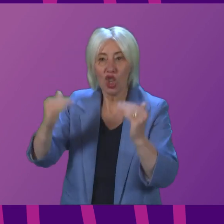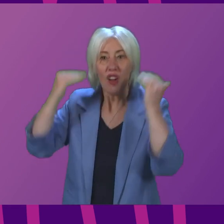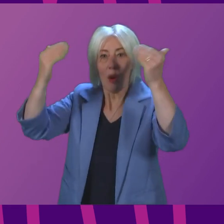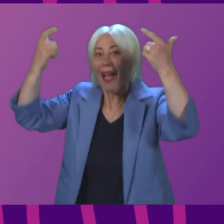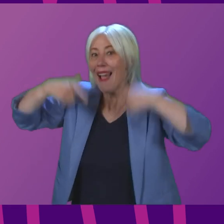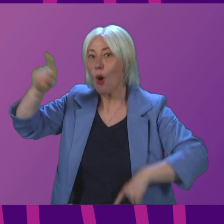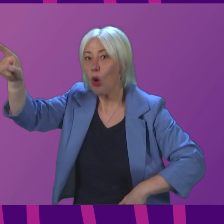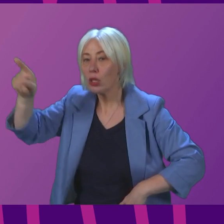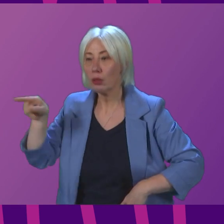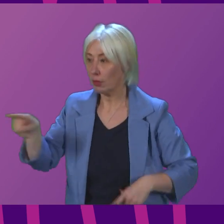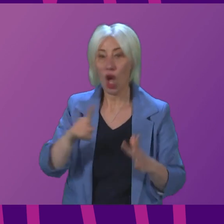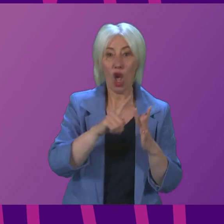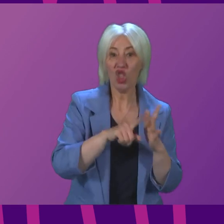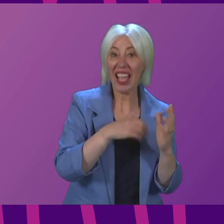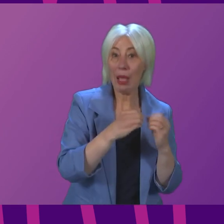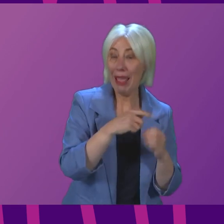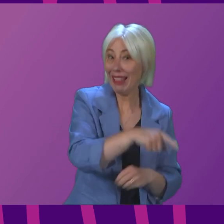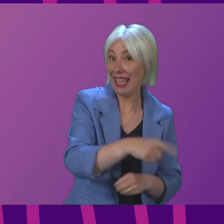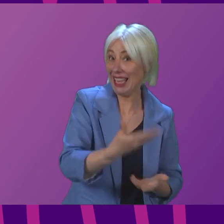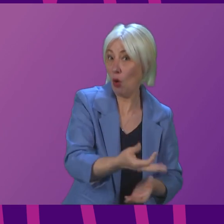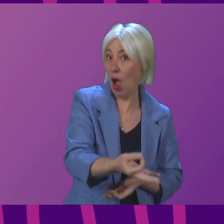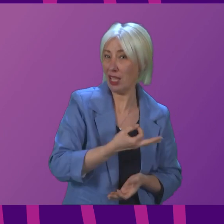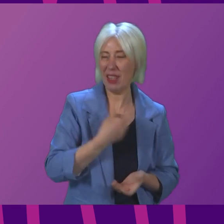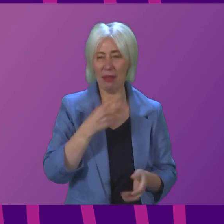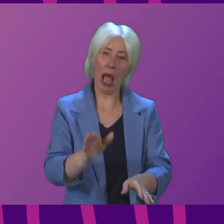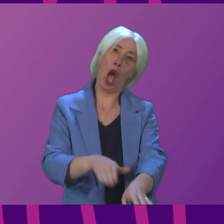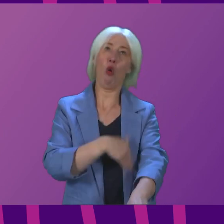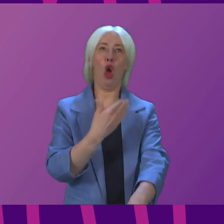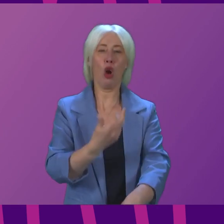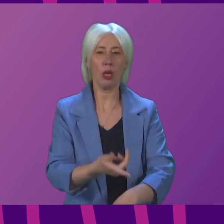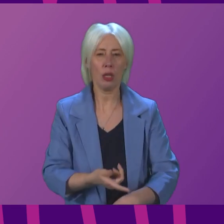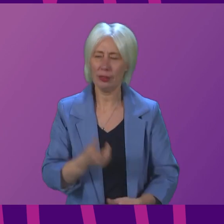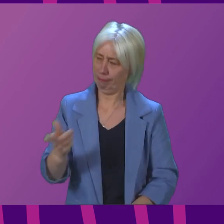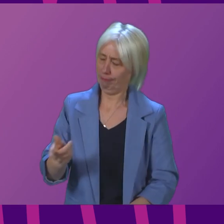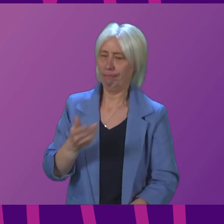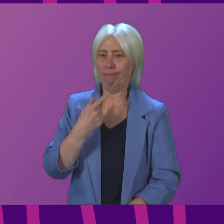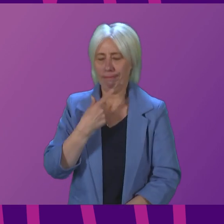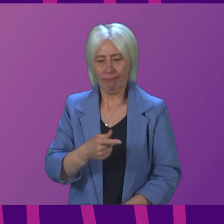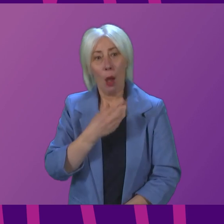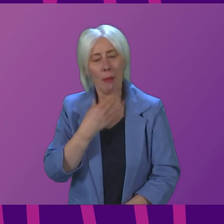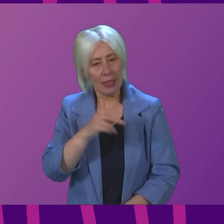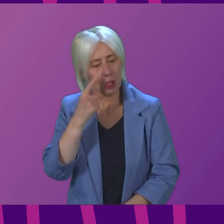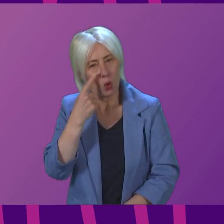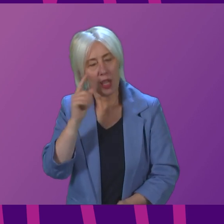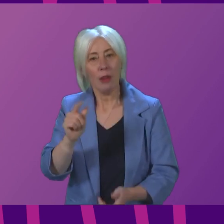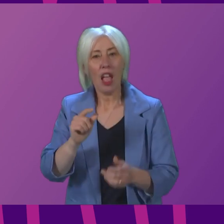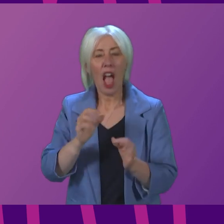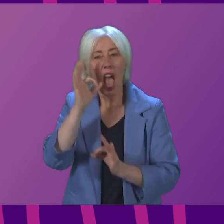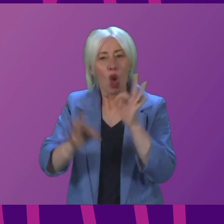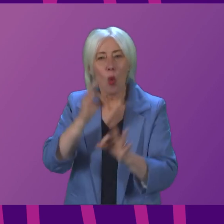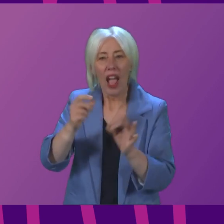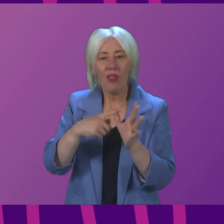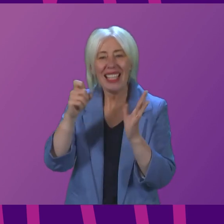I refer Jackie Baillie to the Inquiries Act 2005.